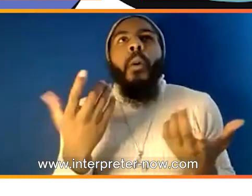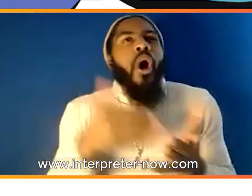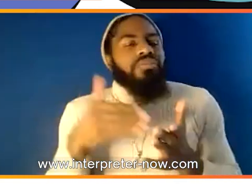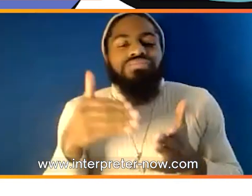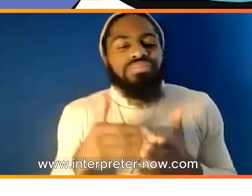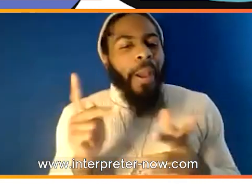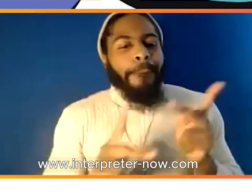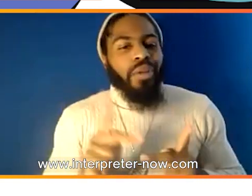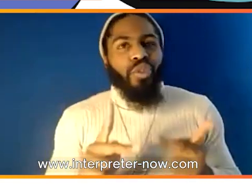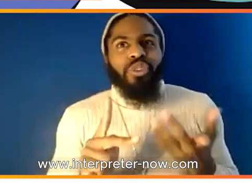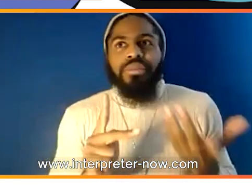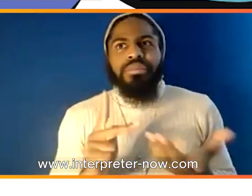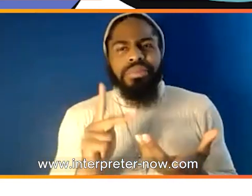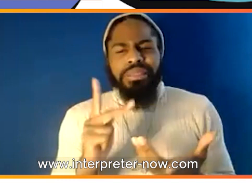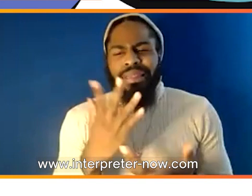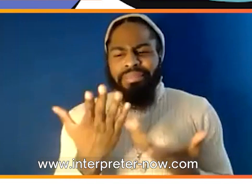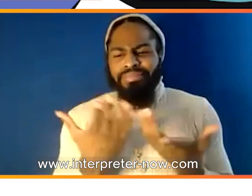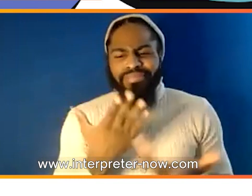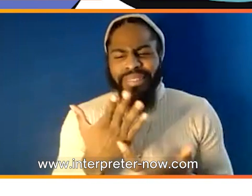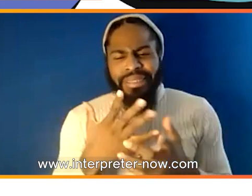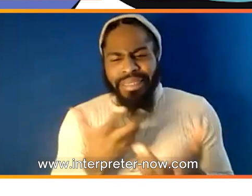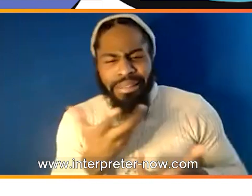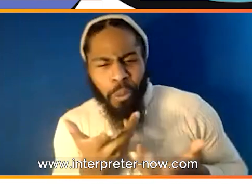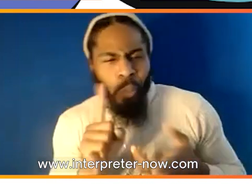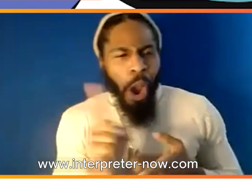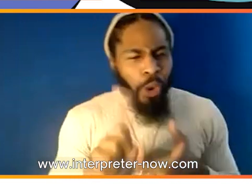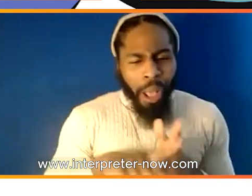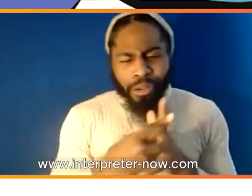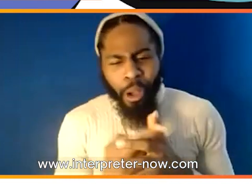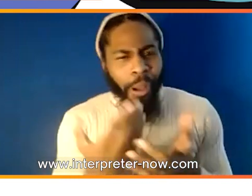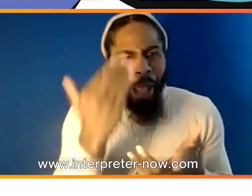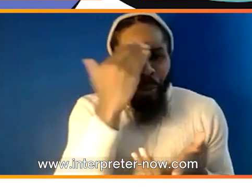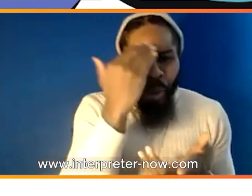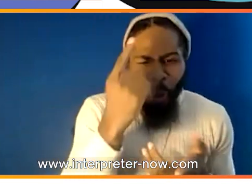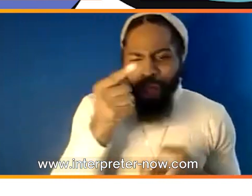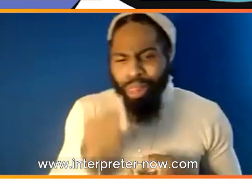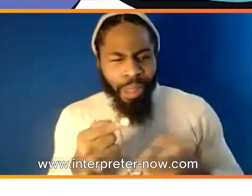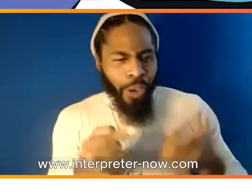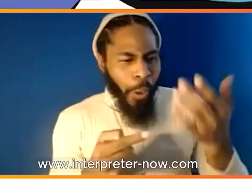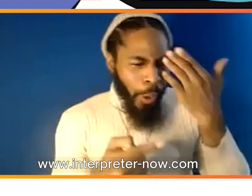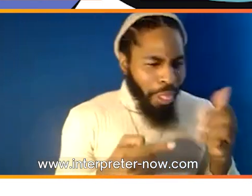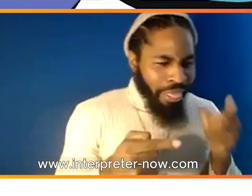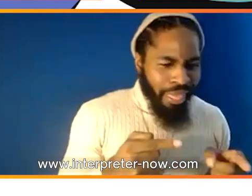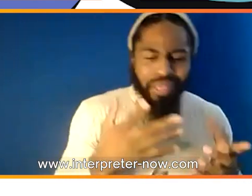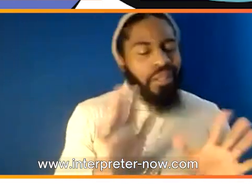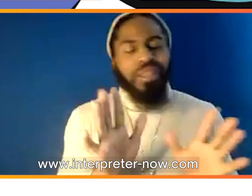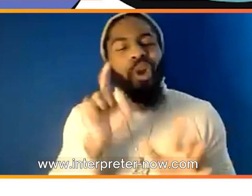so often, that is the key blocker for folks wanting to do the work of building allies.